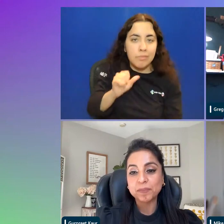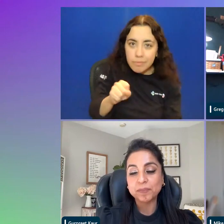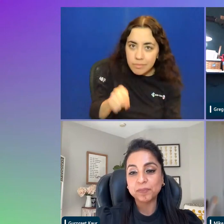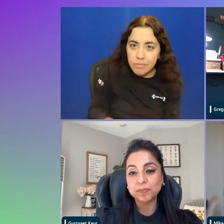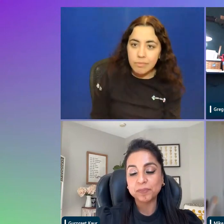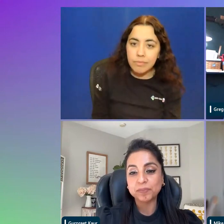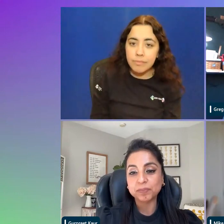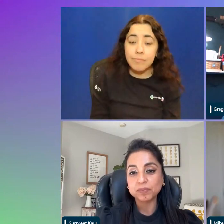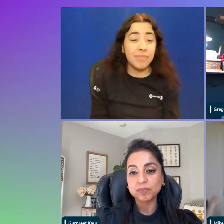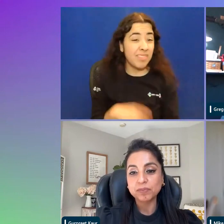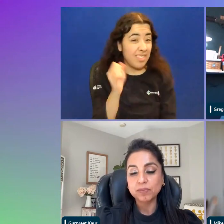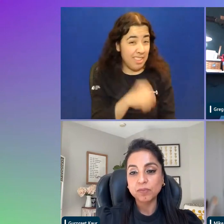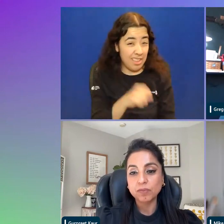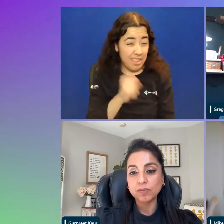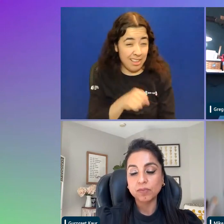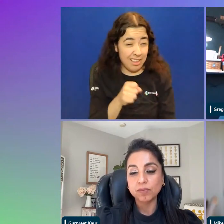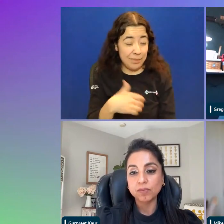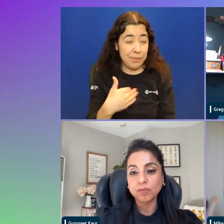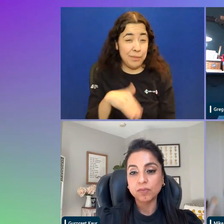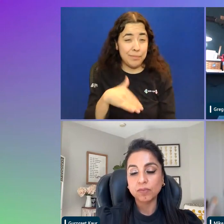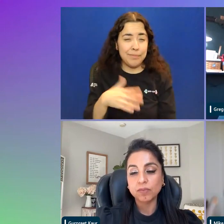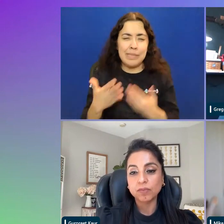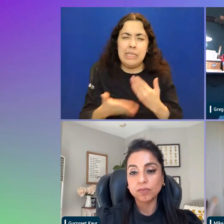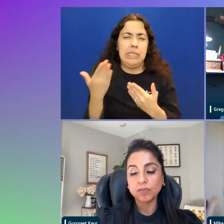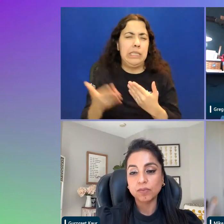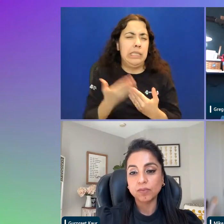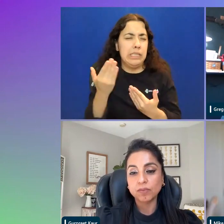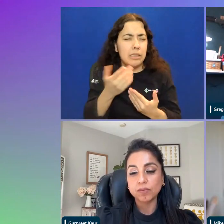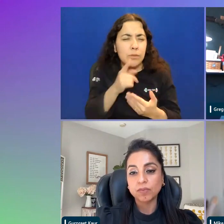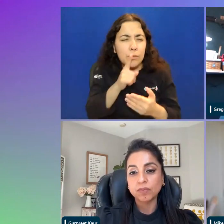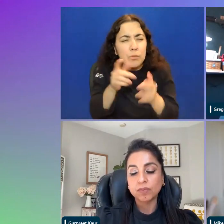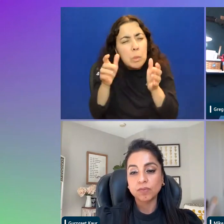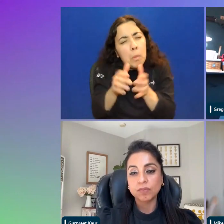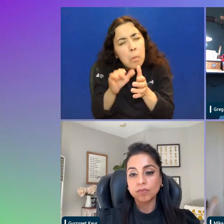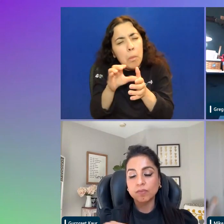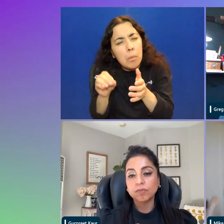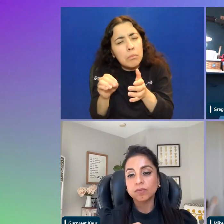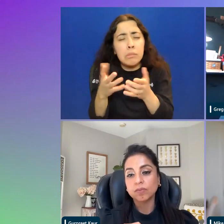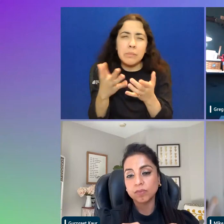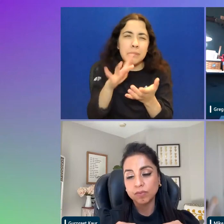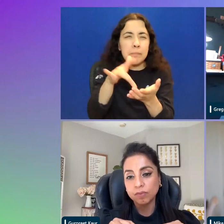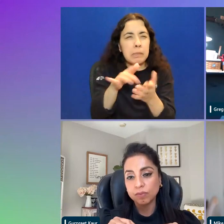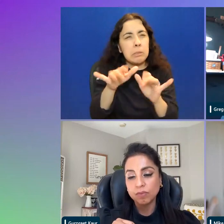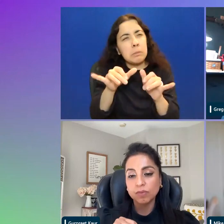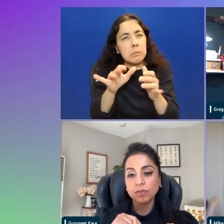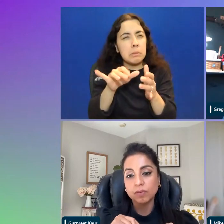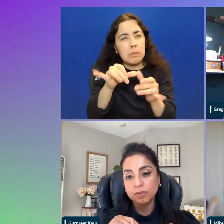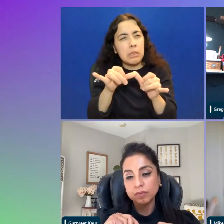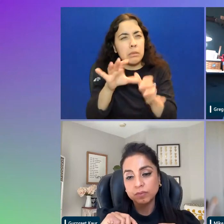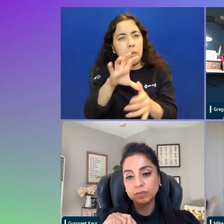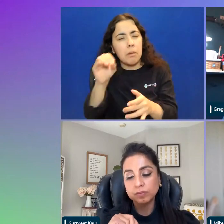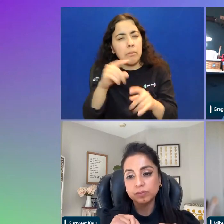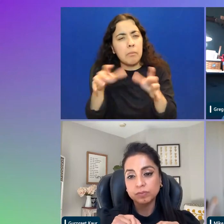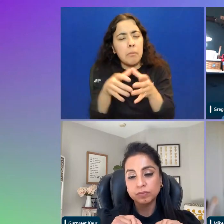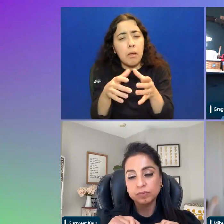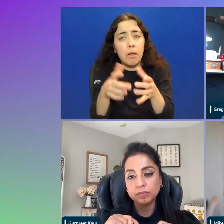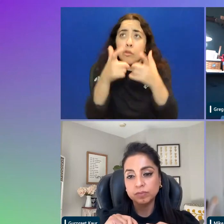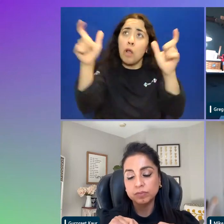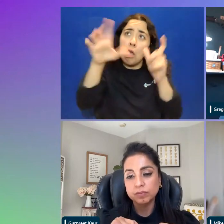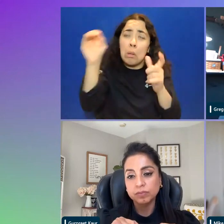I think this is probably true in smaller companies and even medium sized companies, but it certainly is can be true in